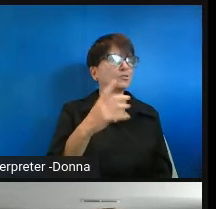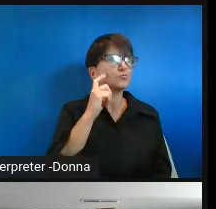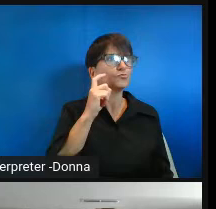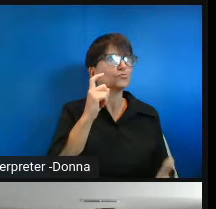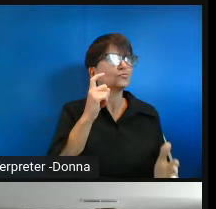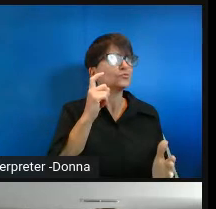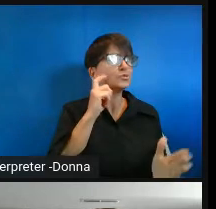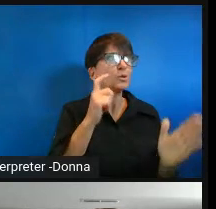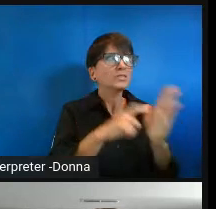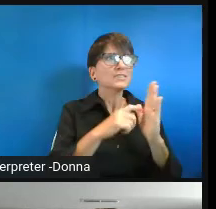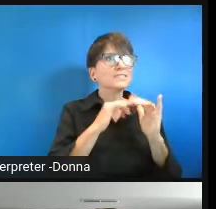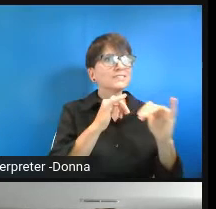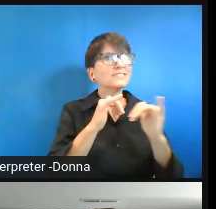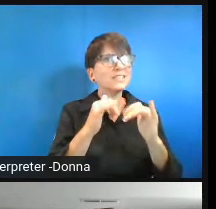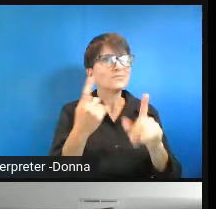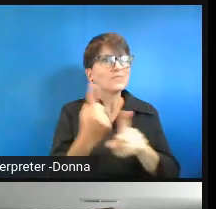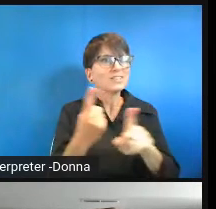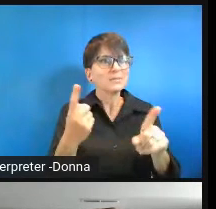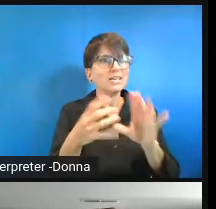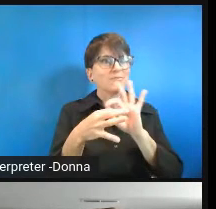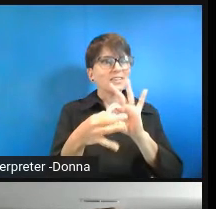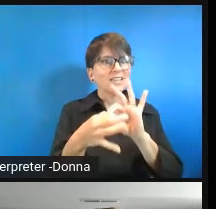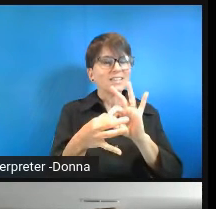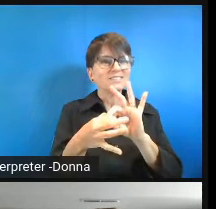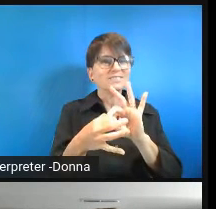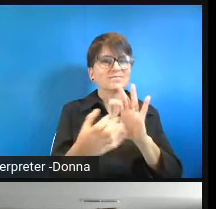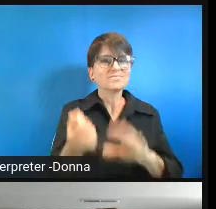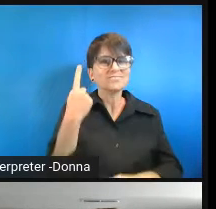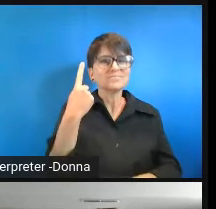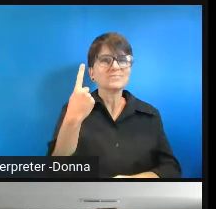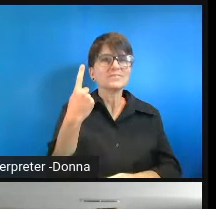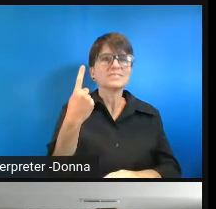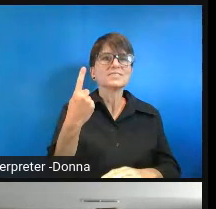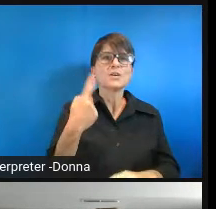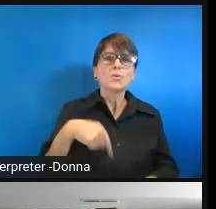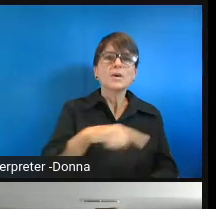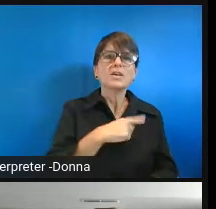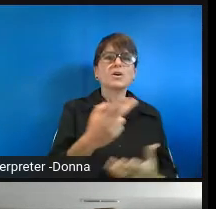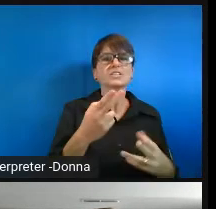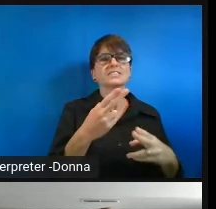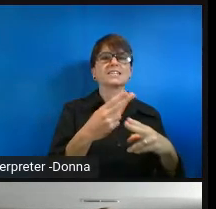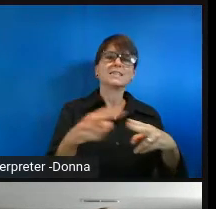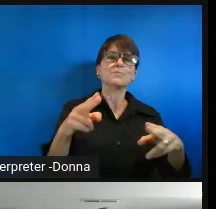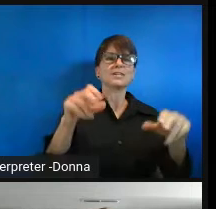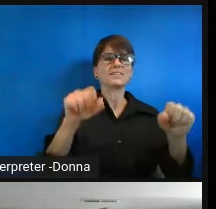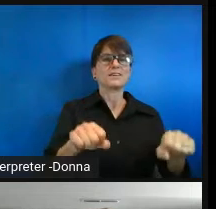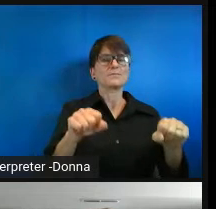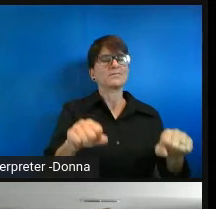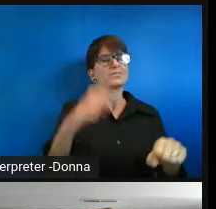and ultimately we're all just temporarily abled. Why not build a web for our future selves?